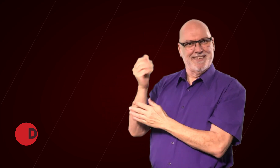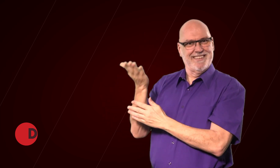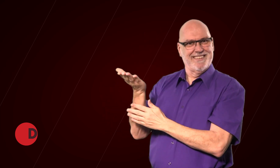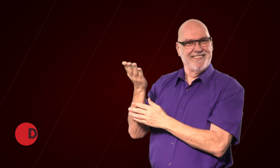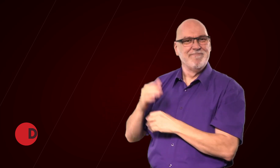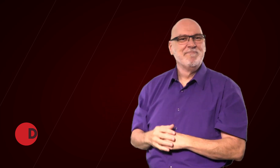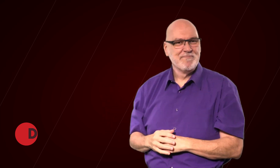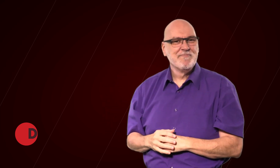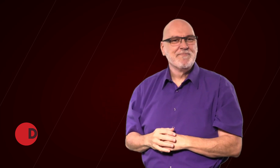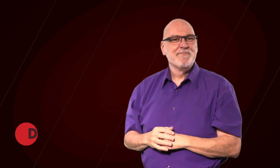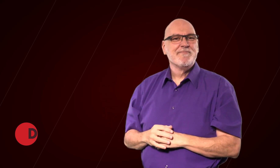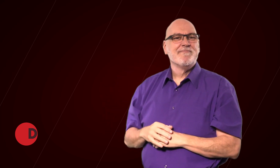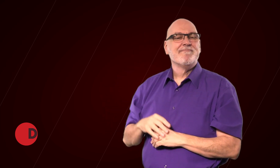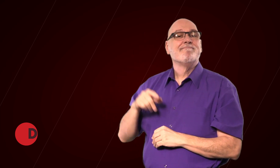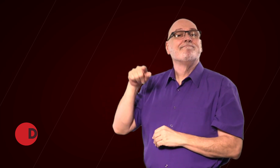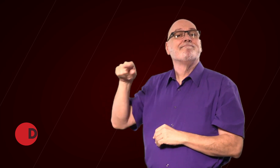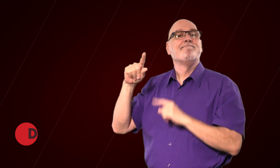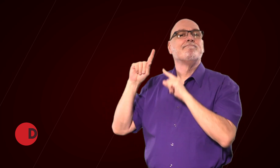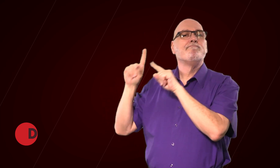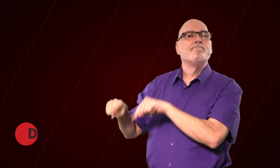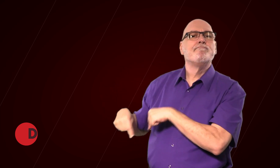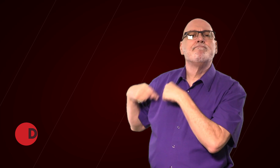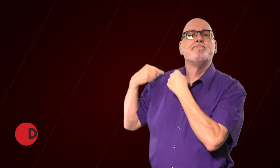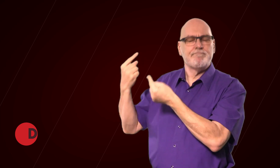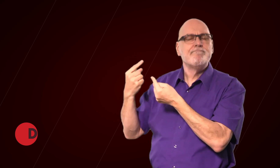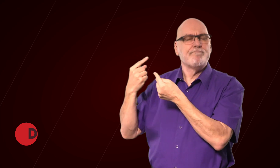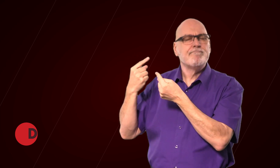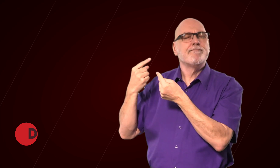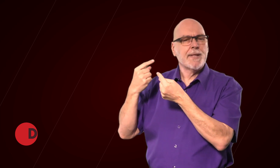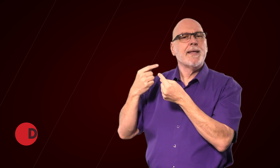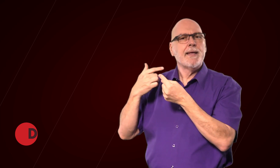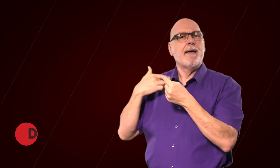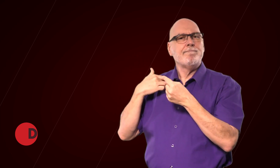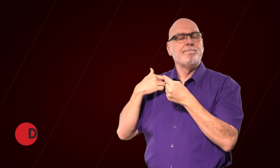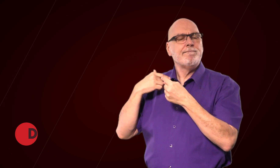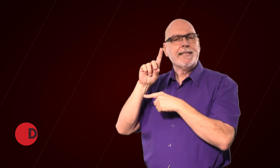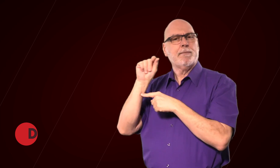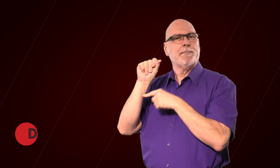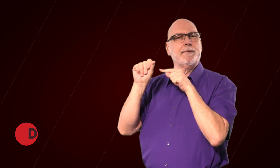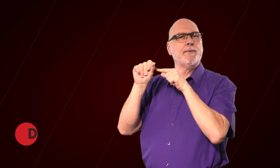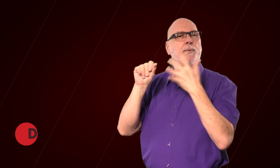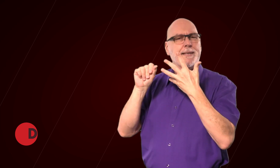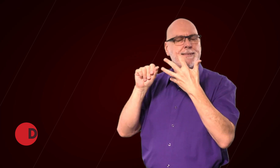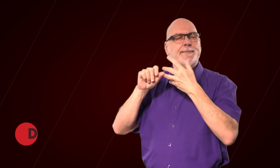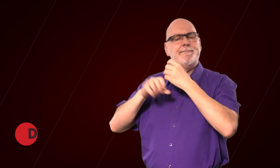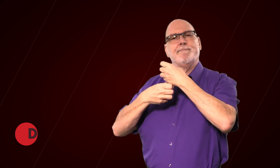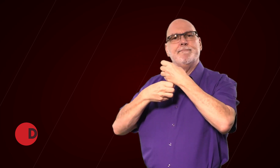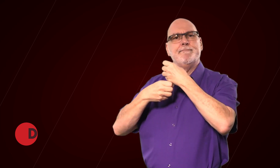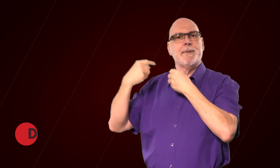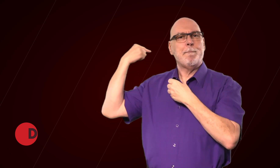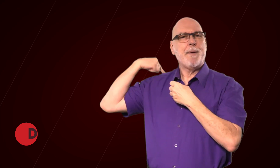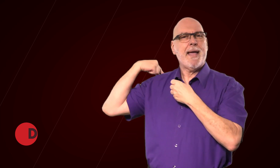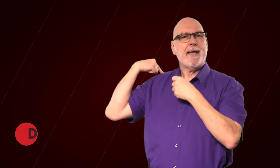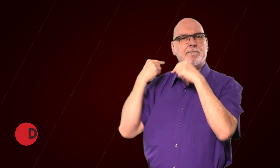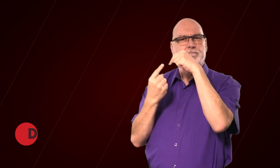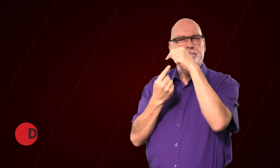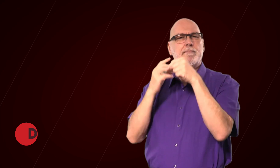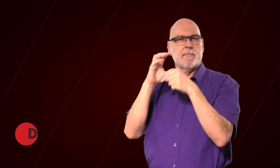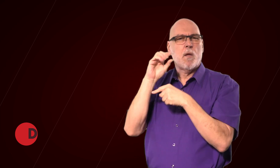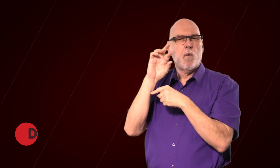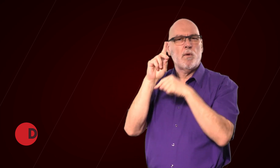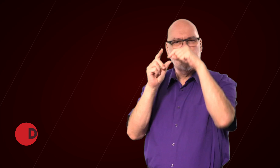and in cabinet; she has been living with a spinal cord injury from